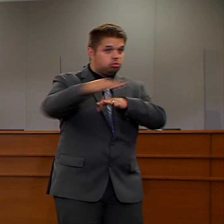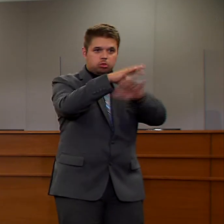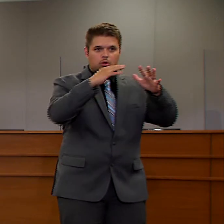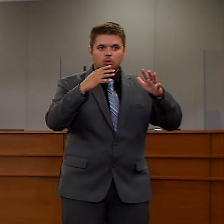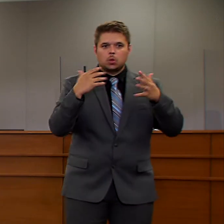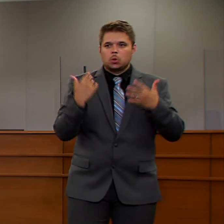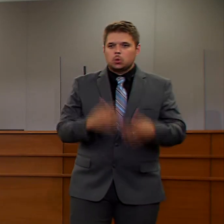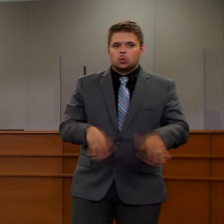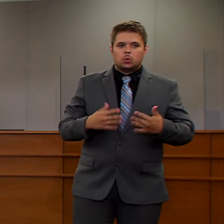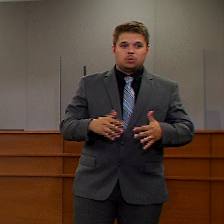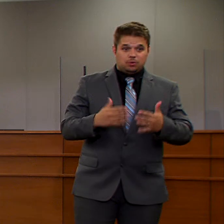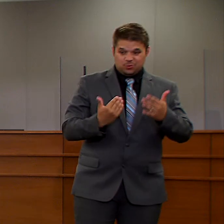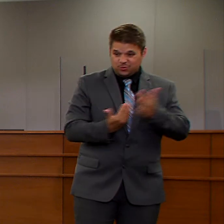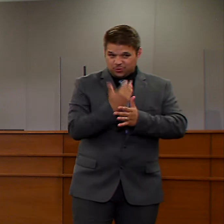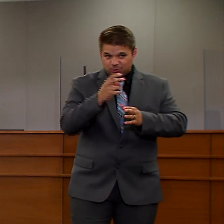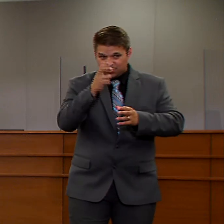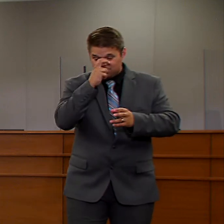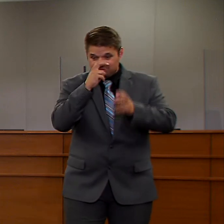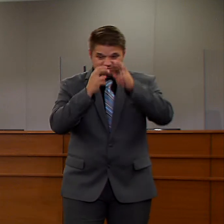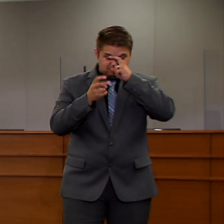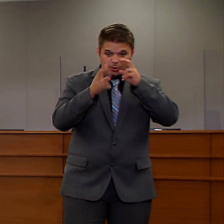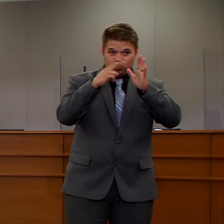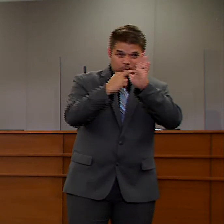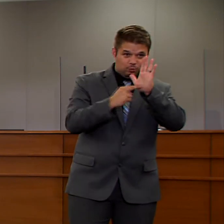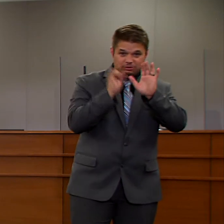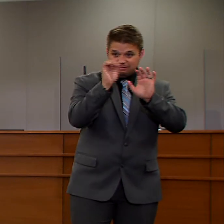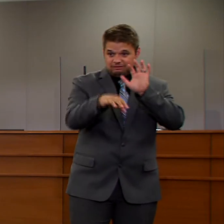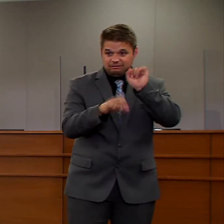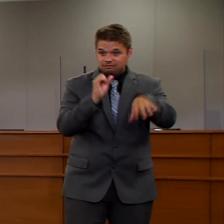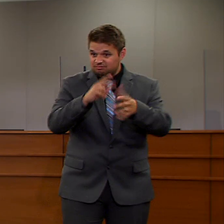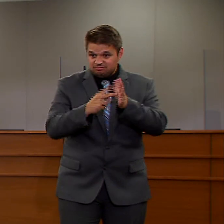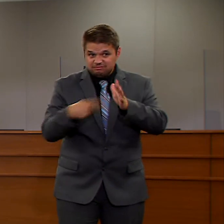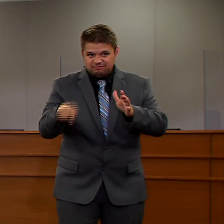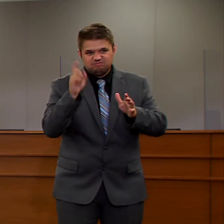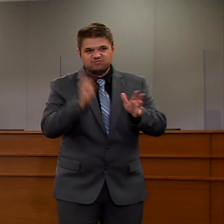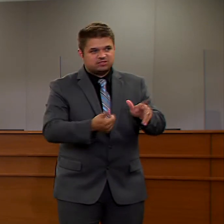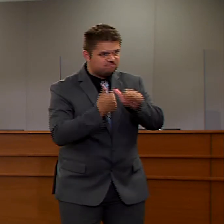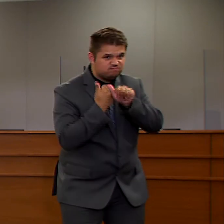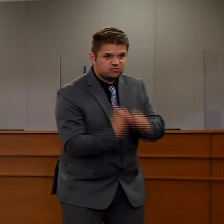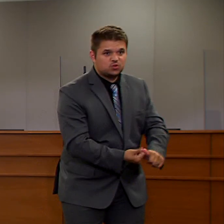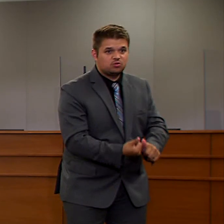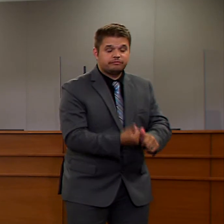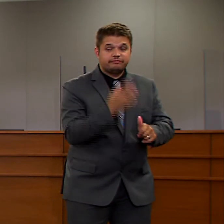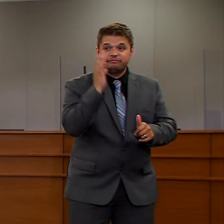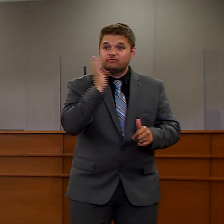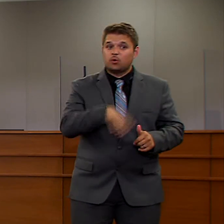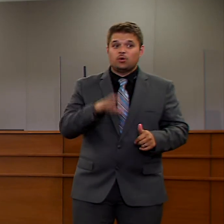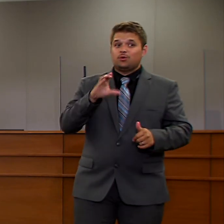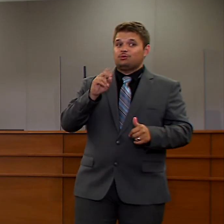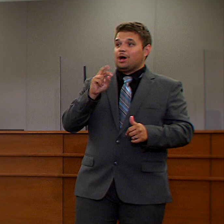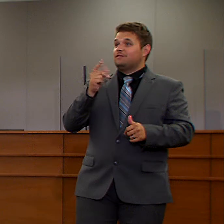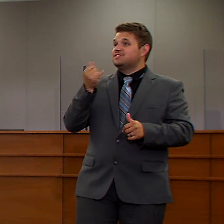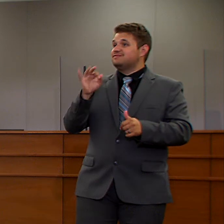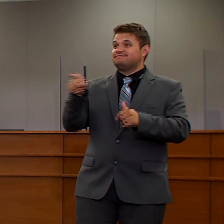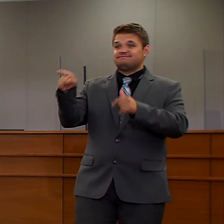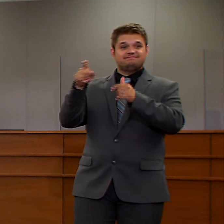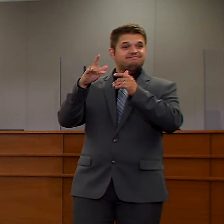response to the fact that we are still in pandemic and the virus isn't going in any way isn't